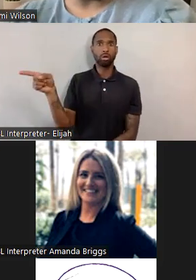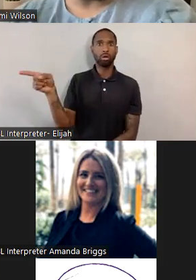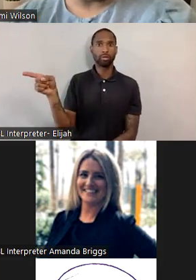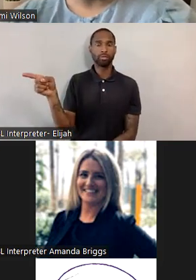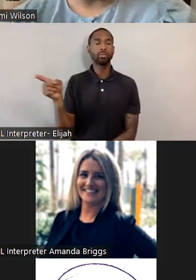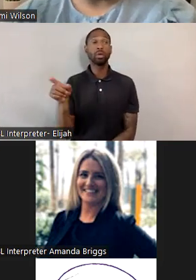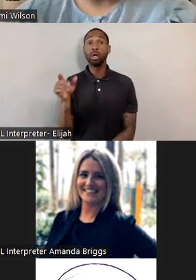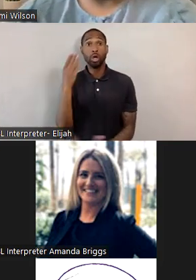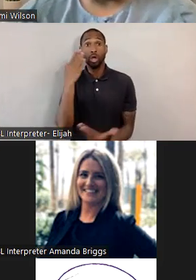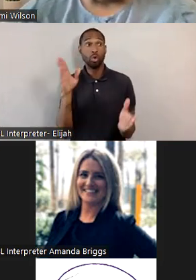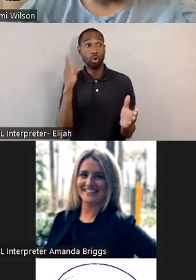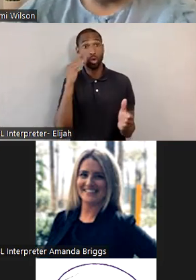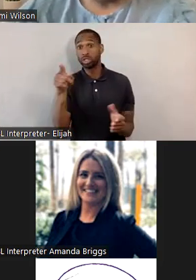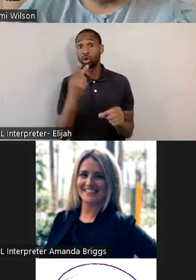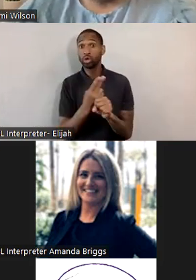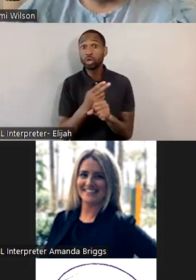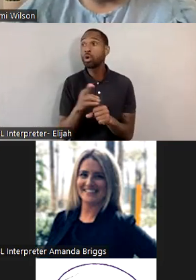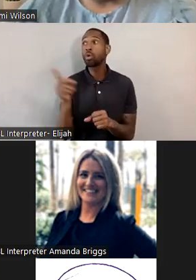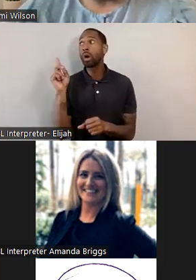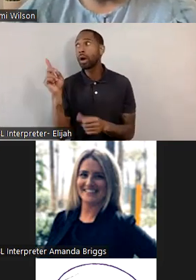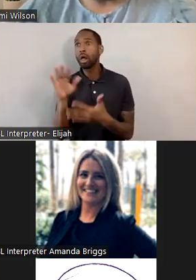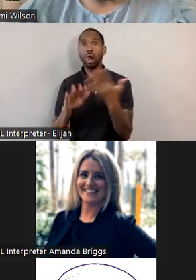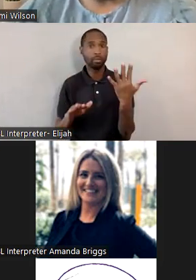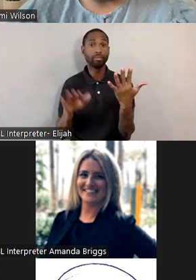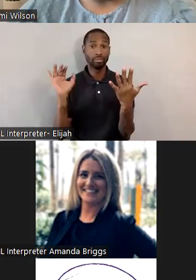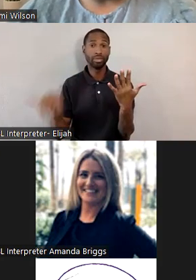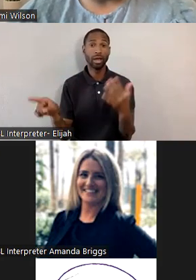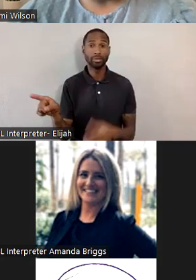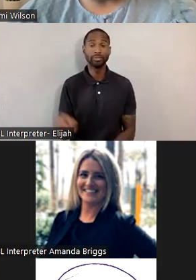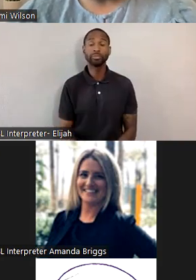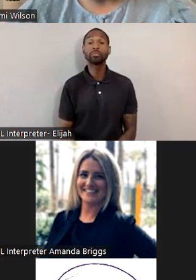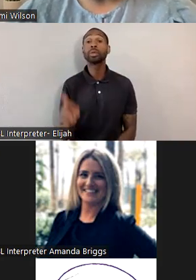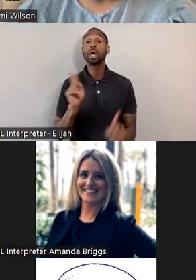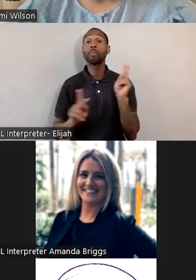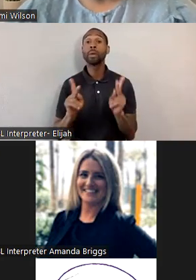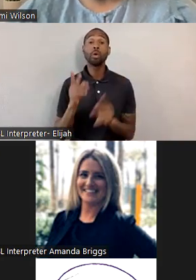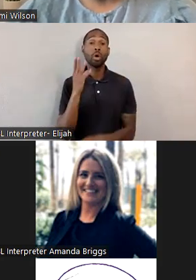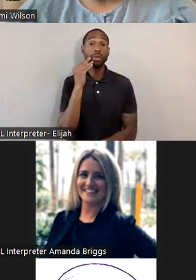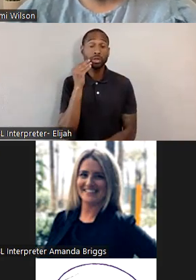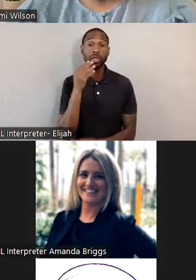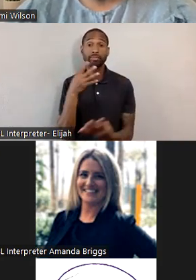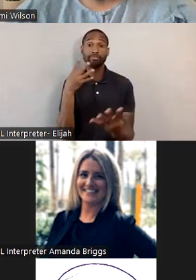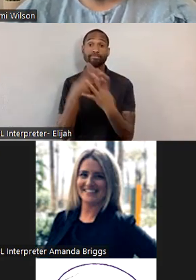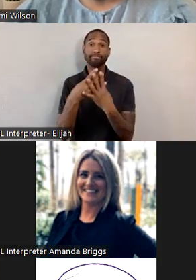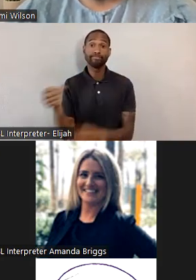even using it at all. People experiencing incarceration